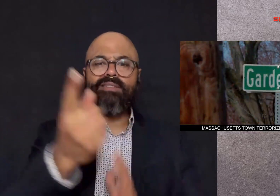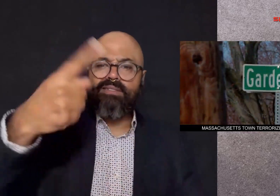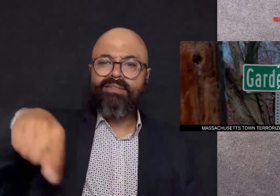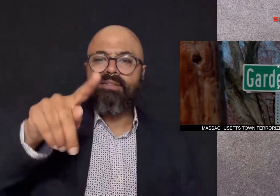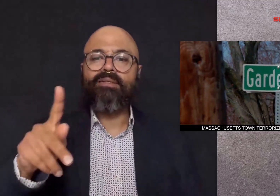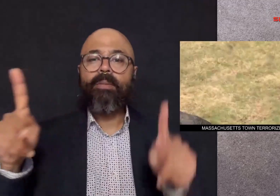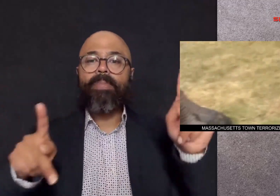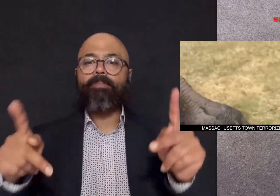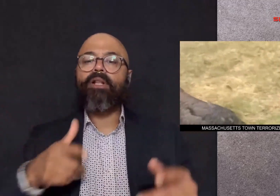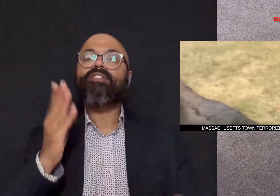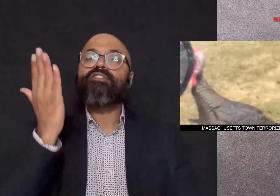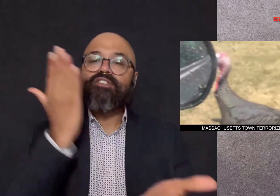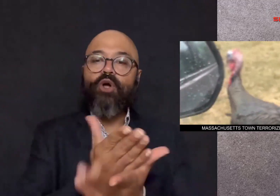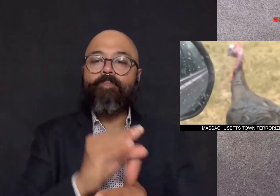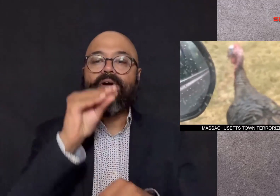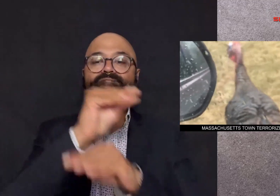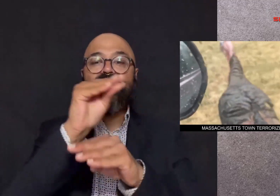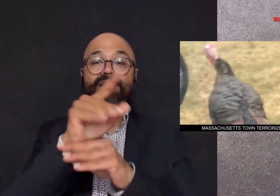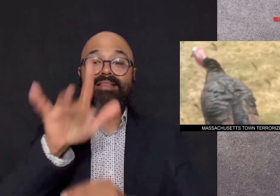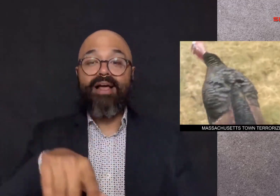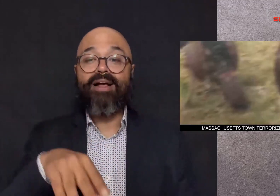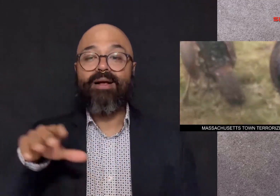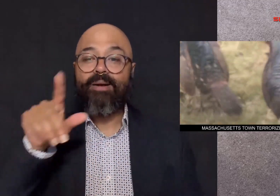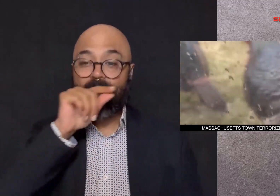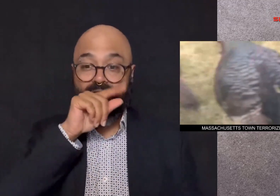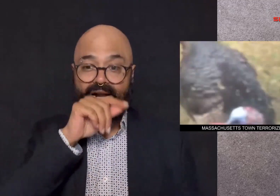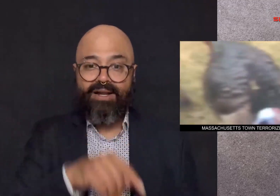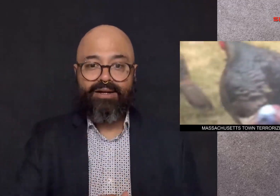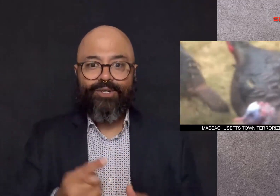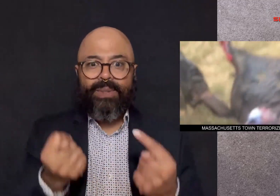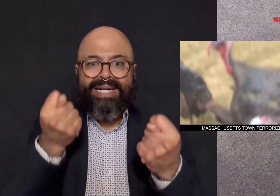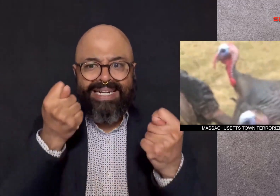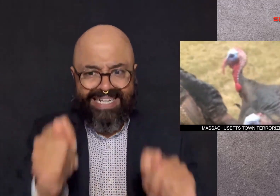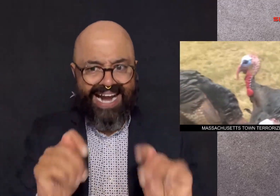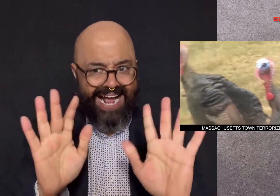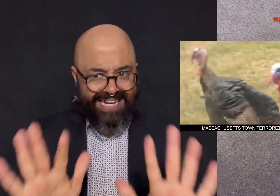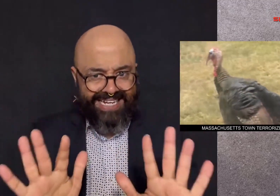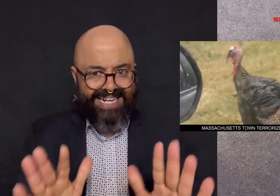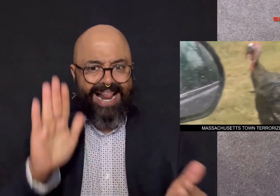officials are asking residents to stop feeding the birds to try and lower the crazy behavior